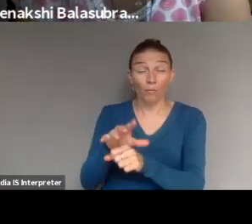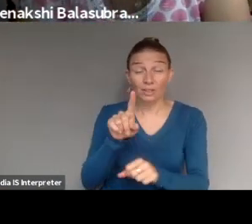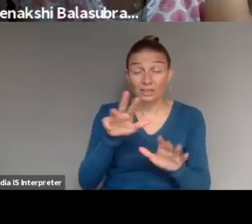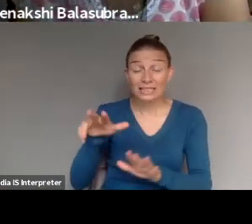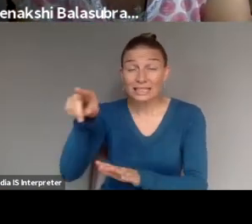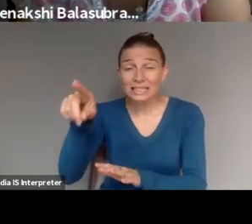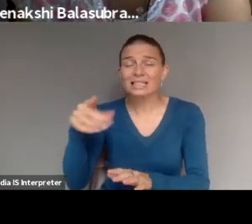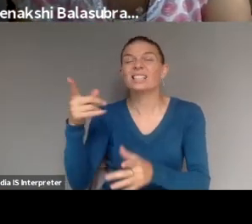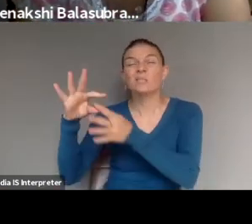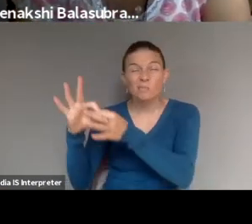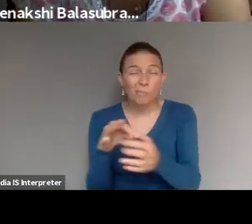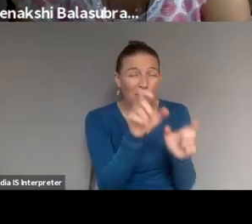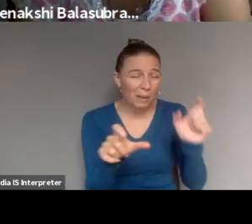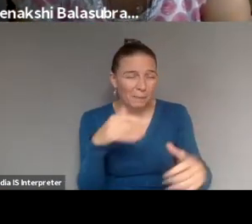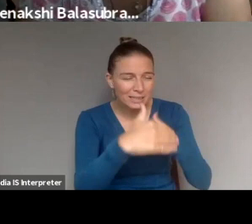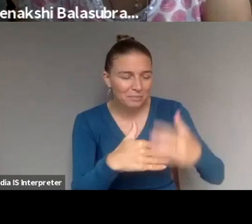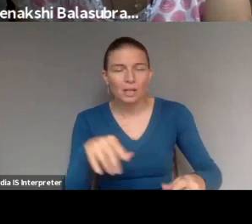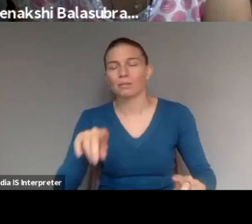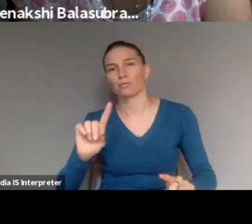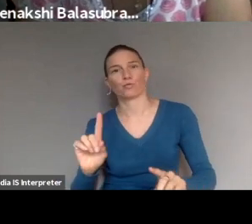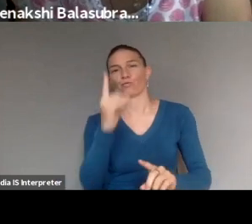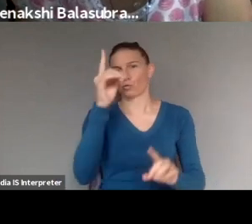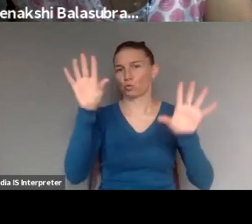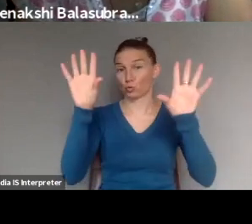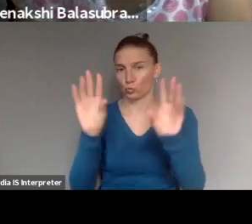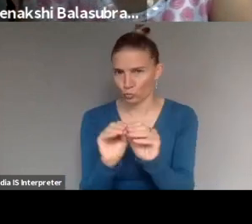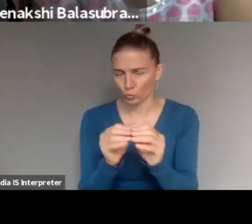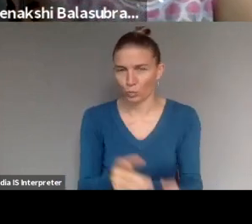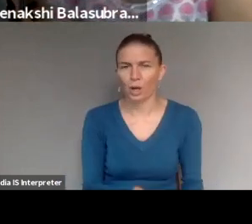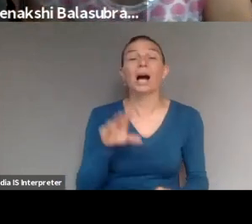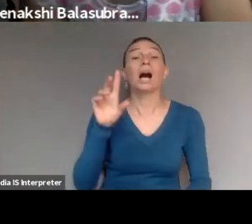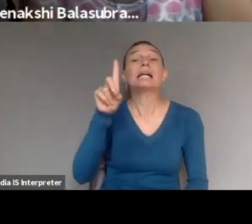This report has been acknowledged by DPOs, in many DPOs in the country.